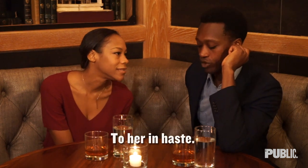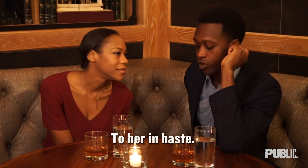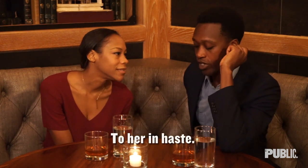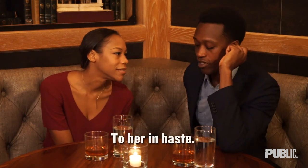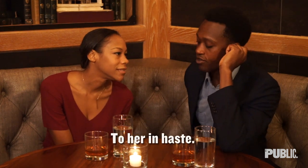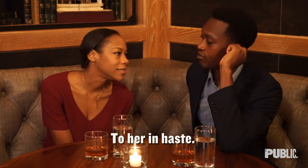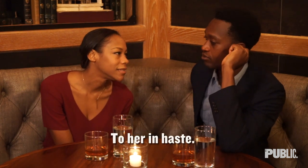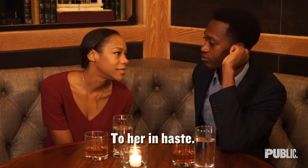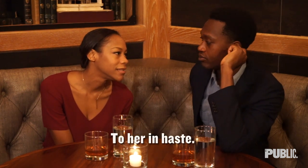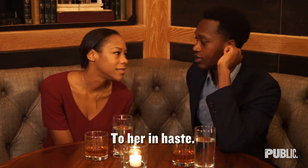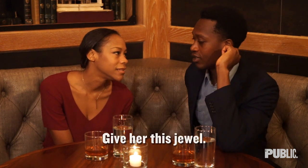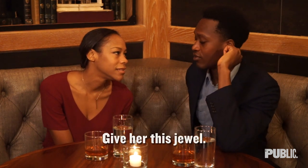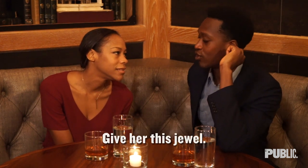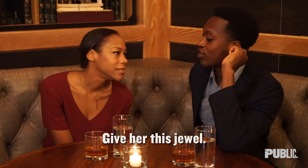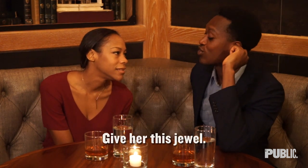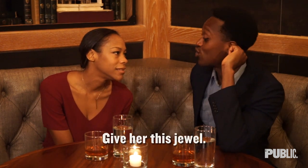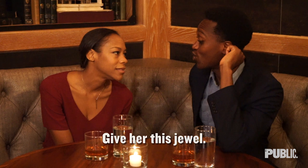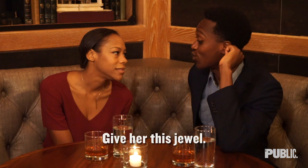To her in haste. Give her this jewel.